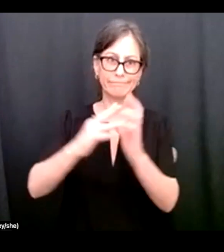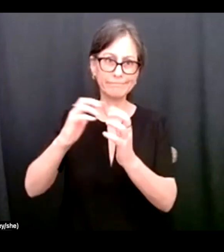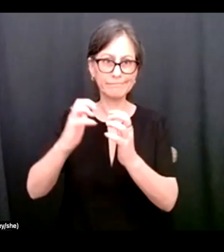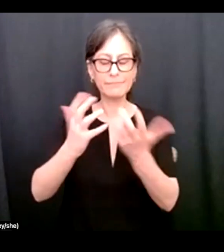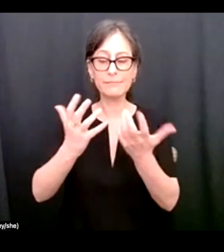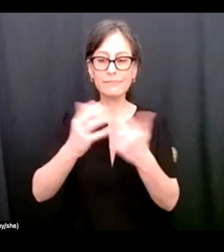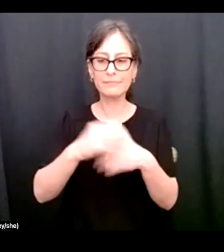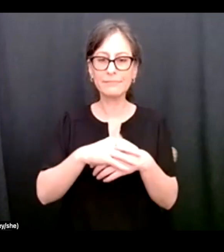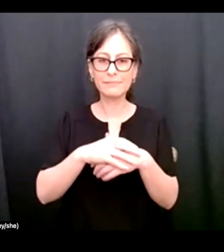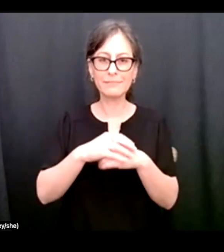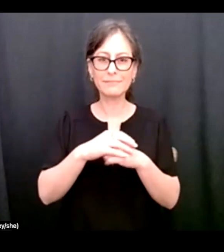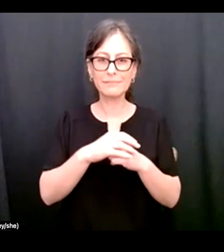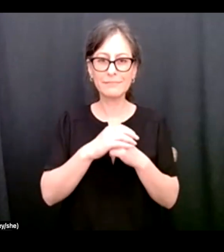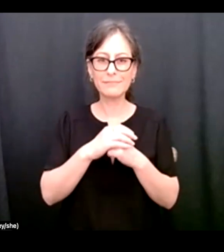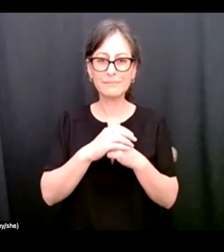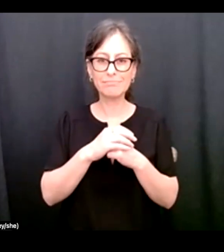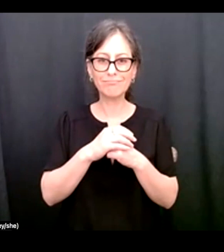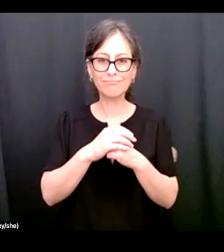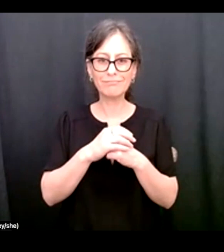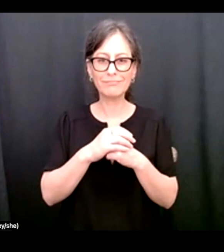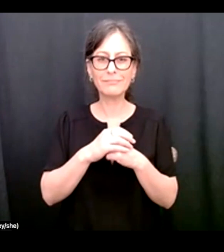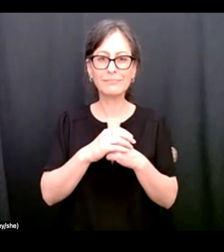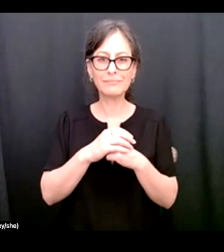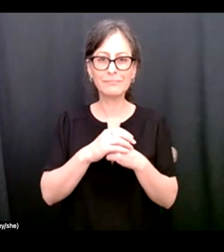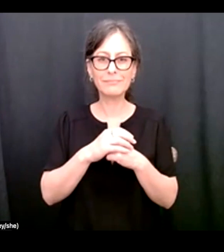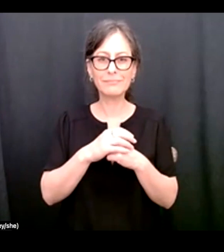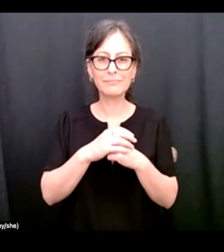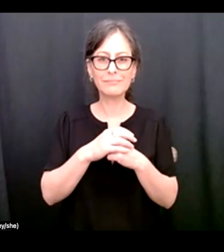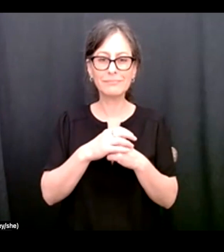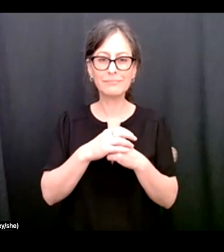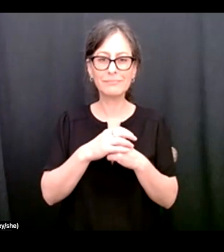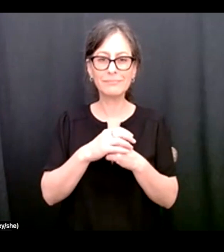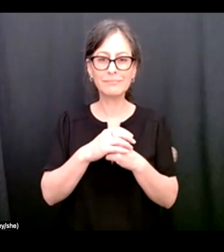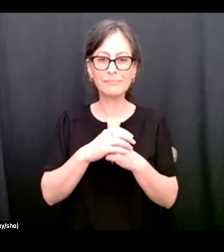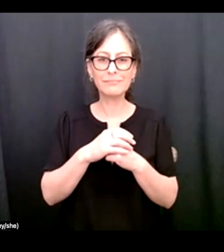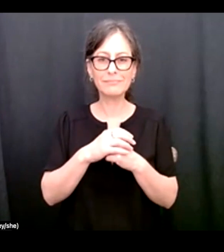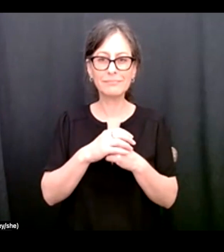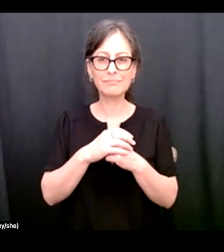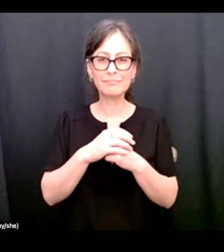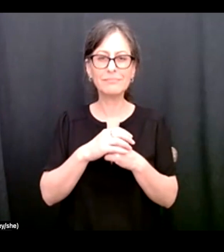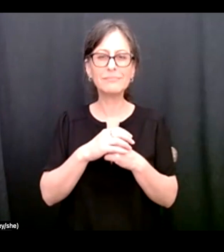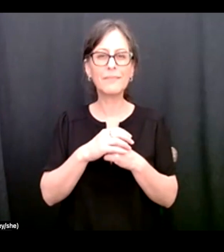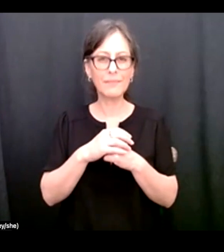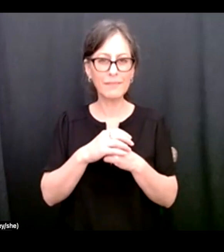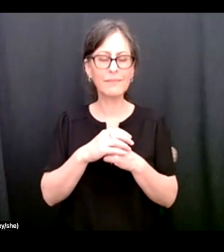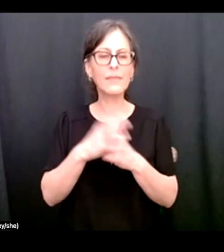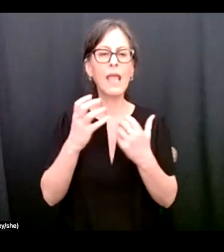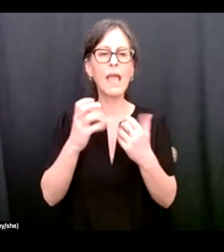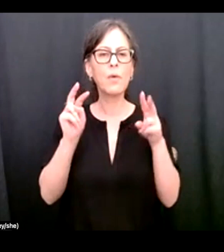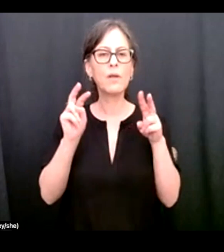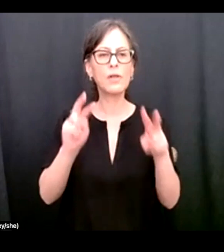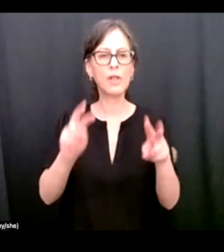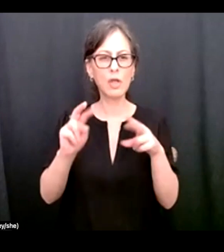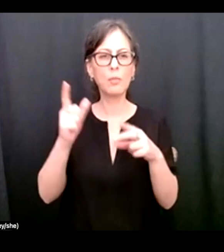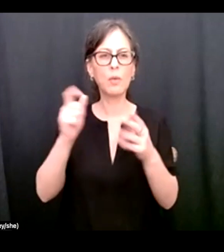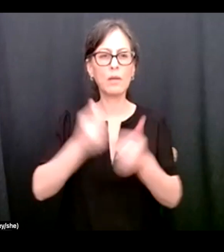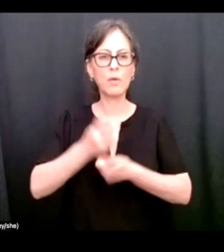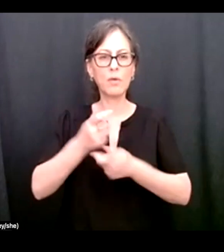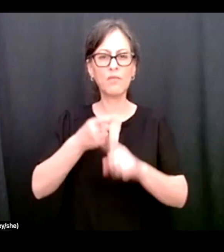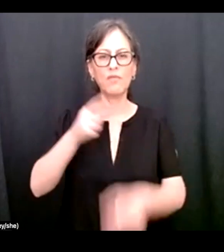So, having said that, I think we should look at the Kenneth Koch poem. It's kind of short,